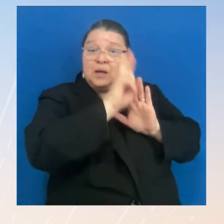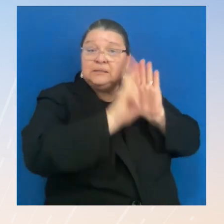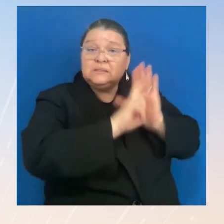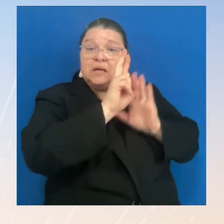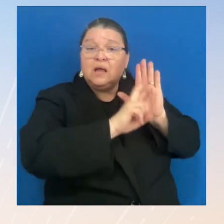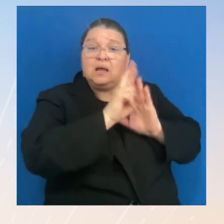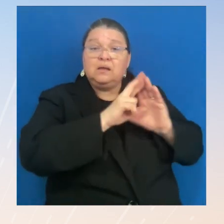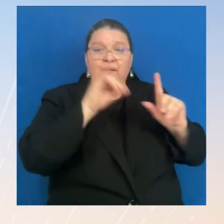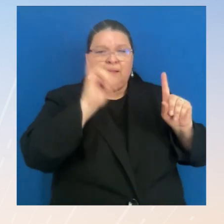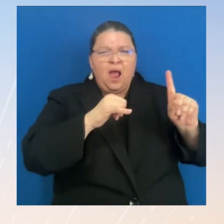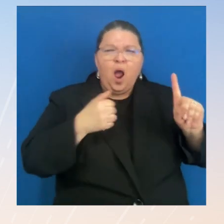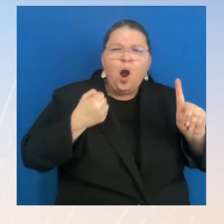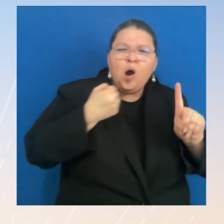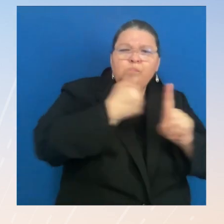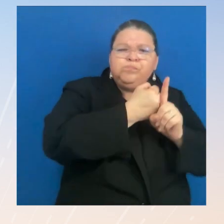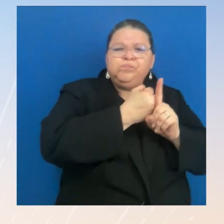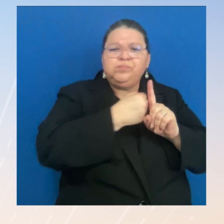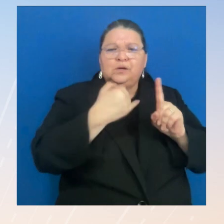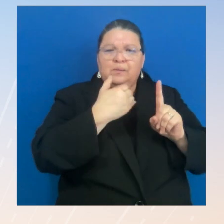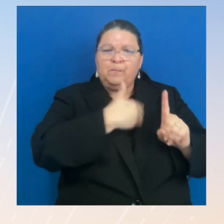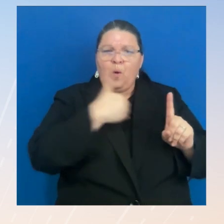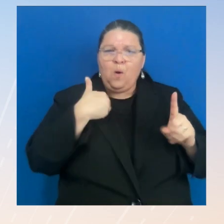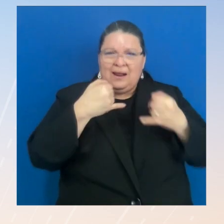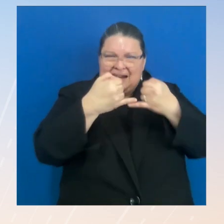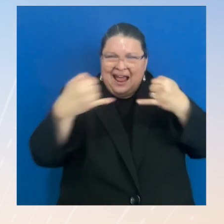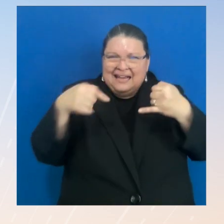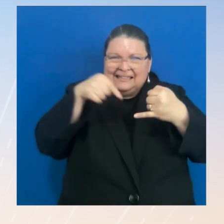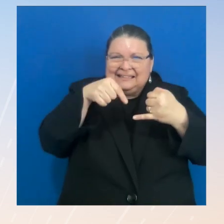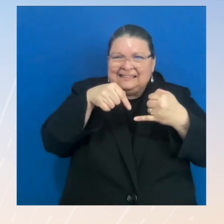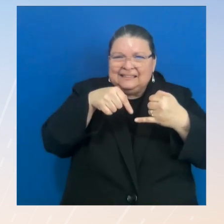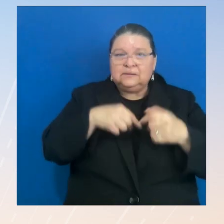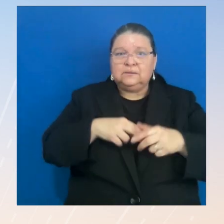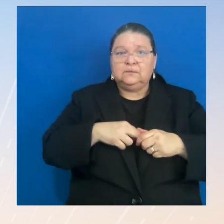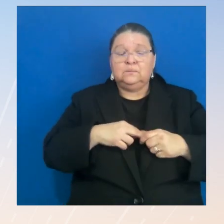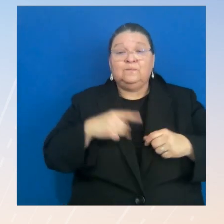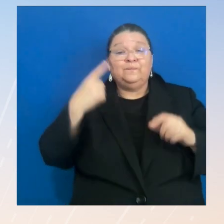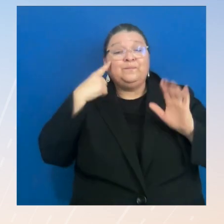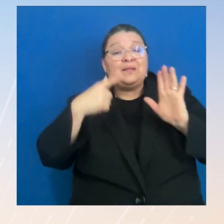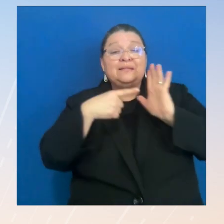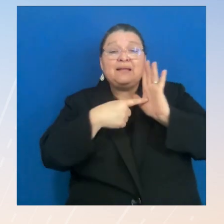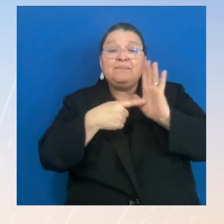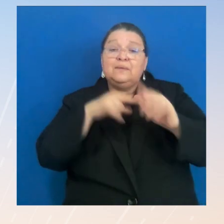And I think that we're all in agreement with that. You could imagine a series of shorter-range